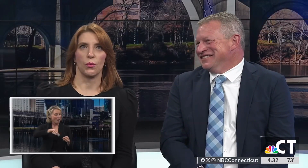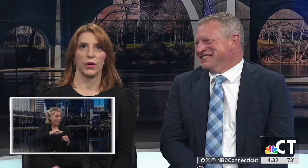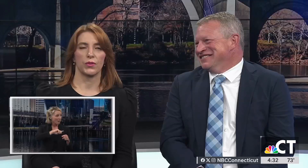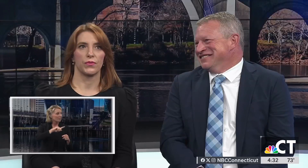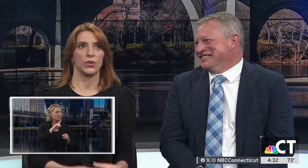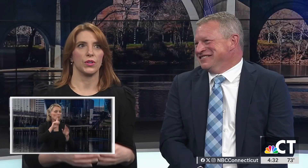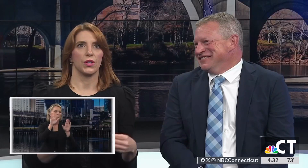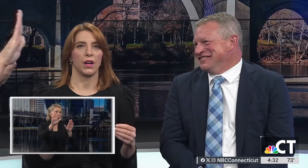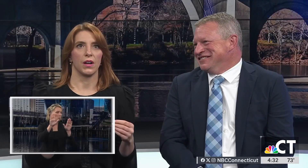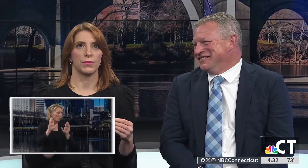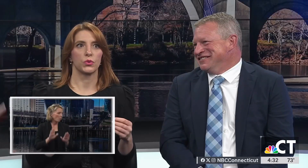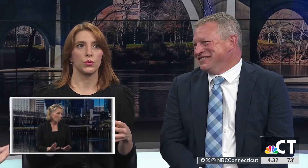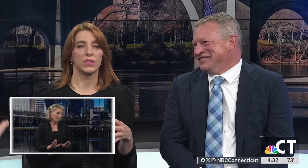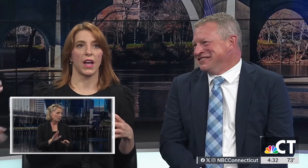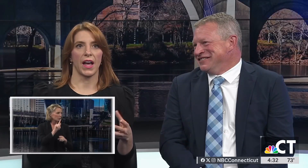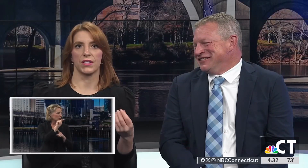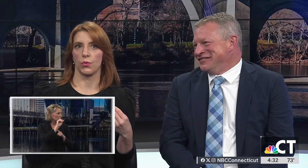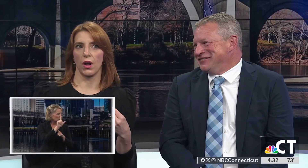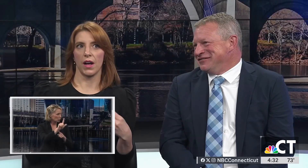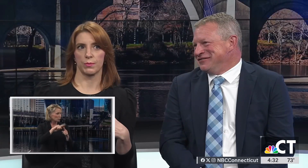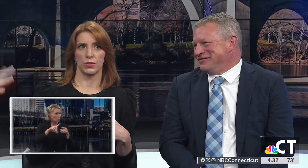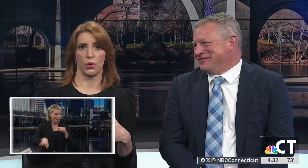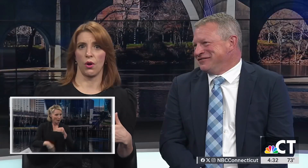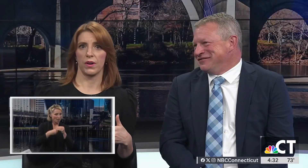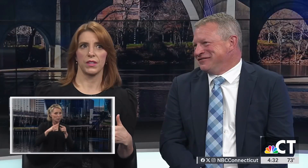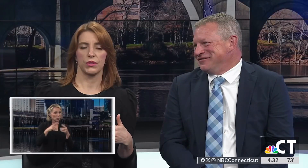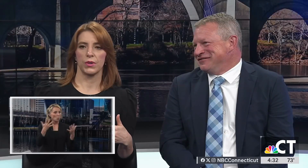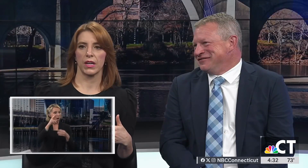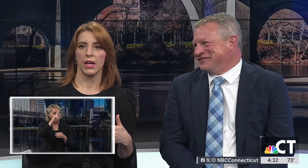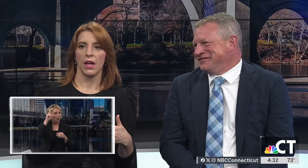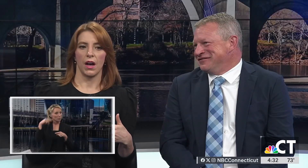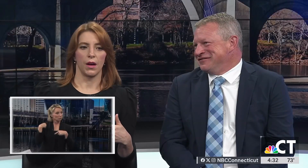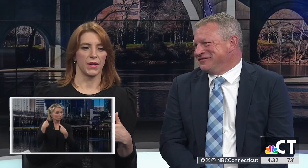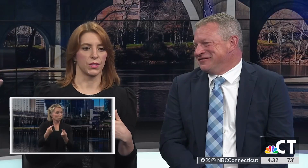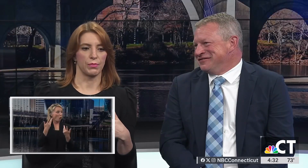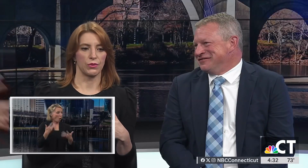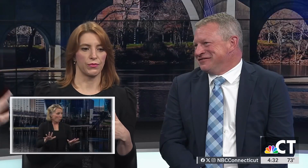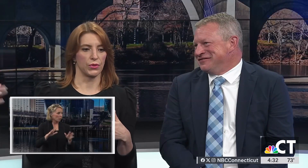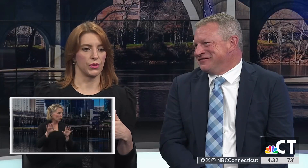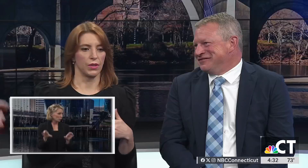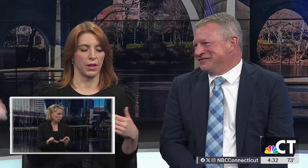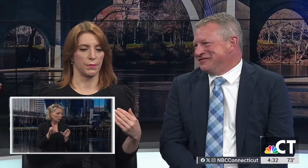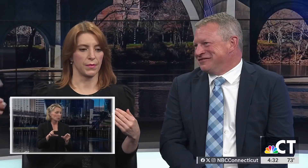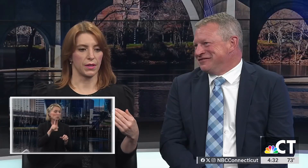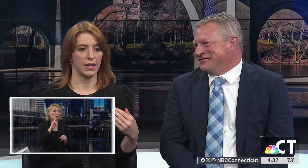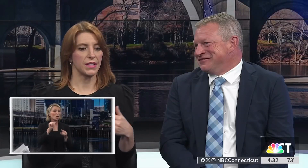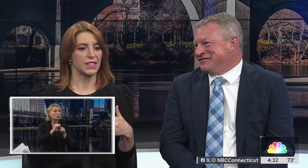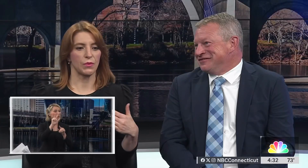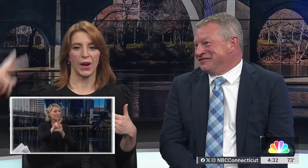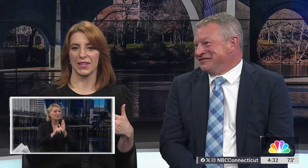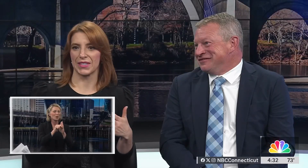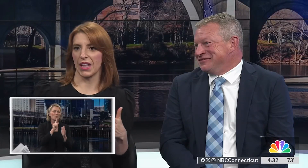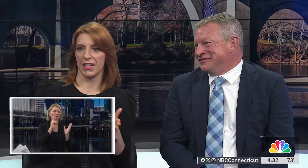this new training video add to the campaign? Well, I know for